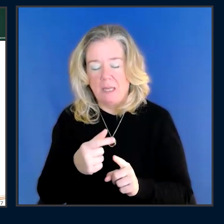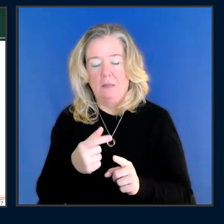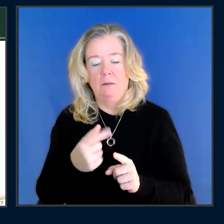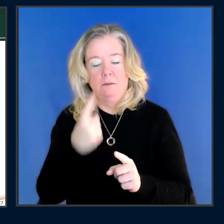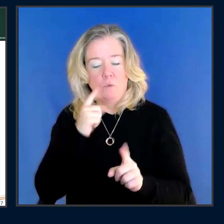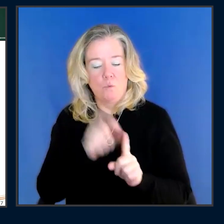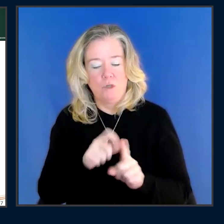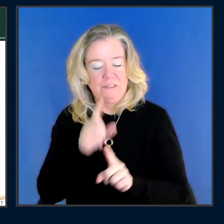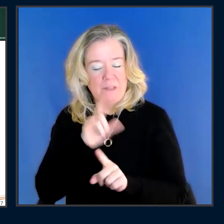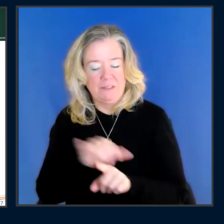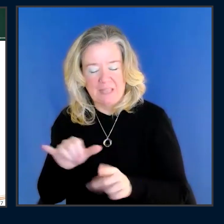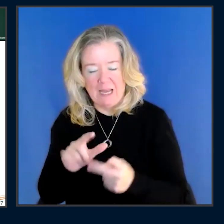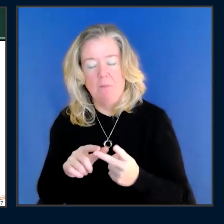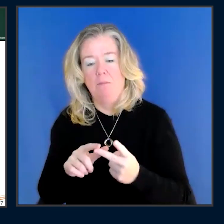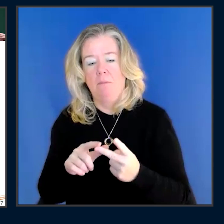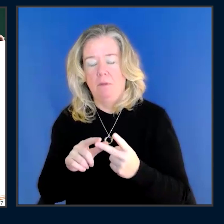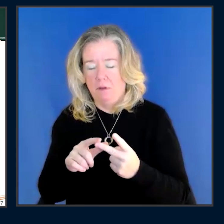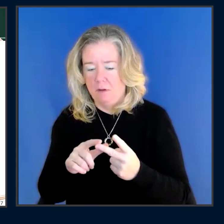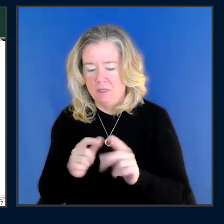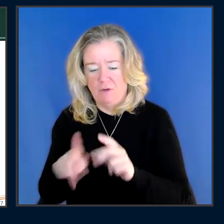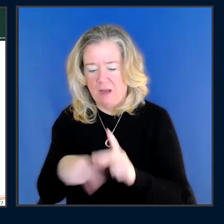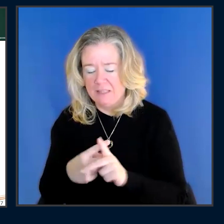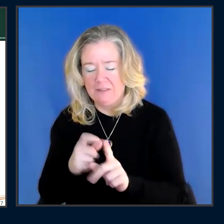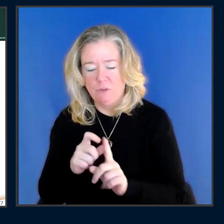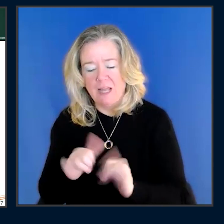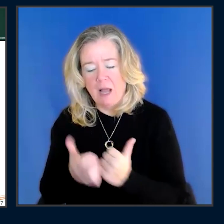in phonemic awareness help children map on sounds